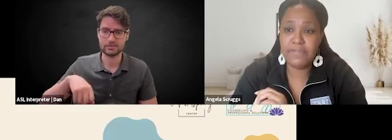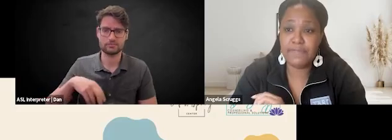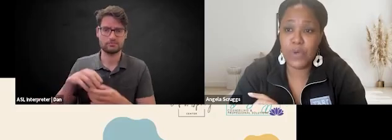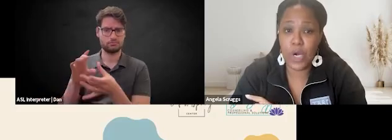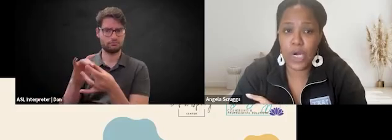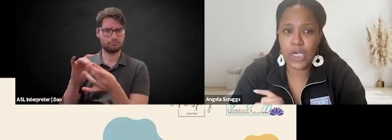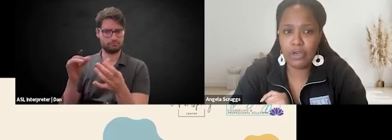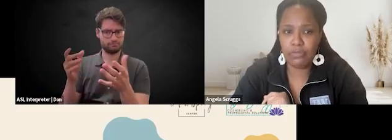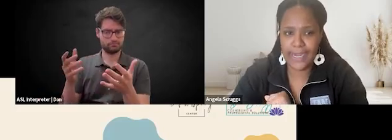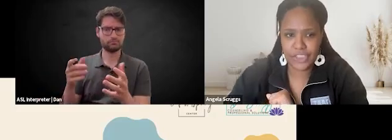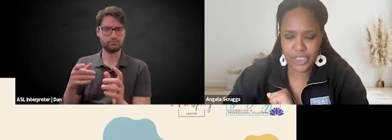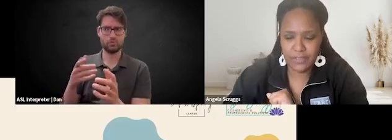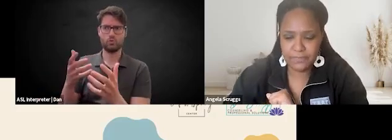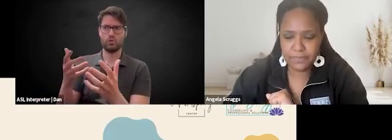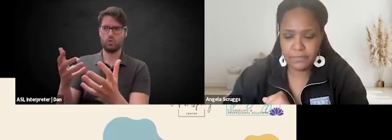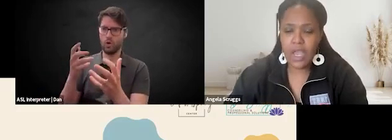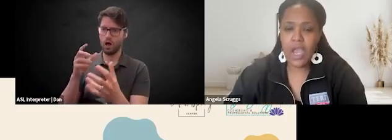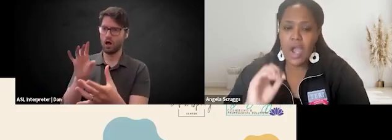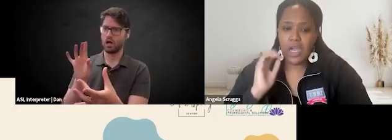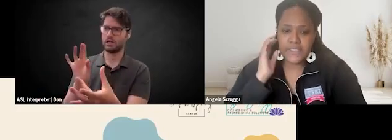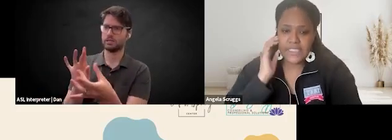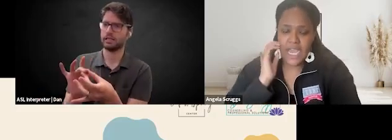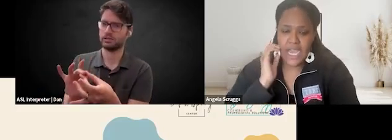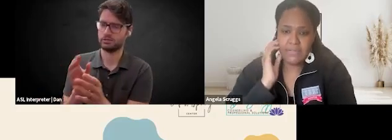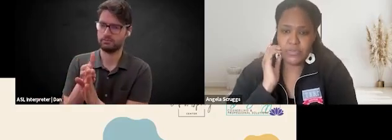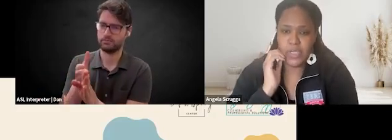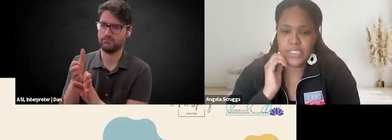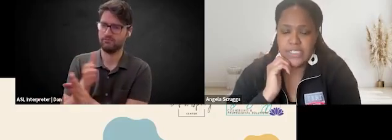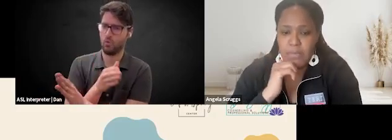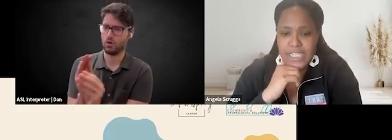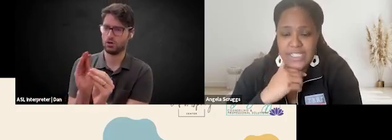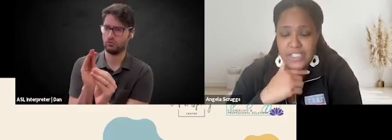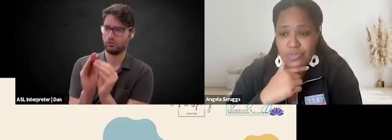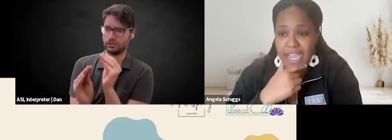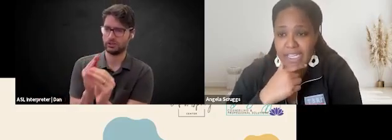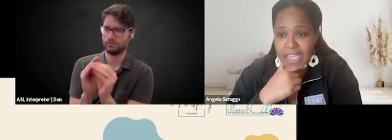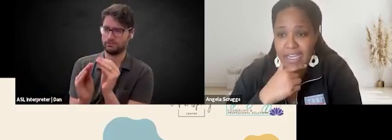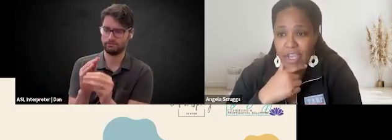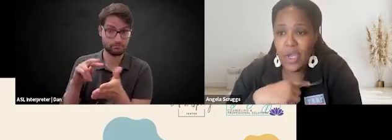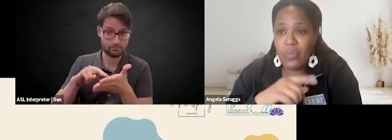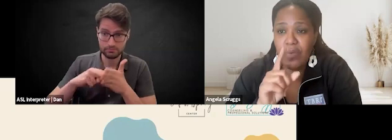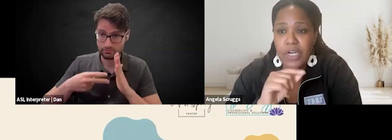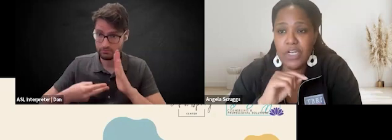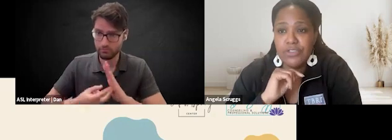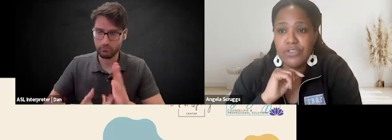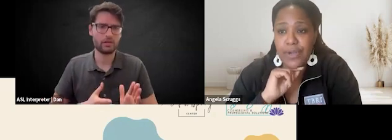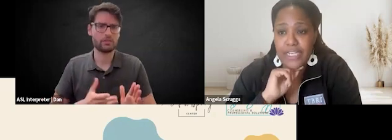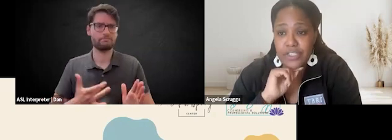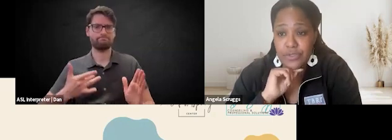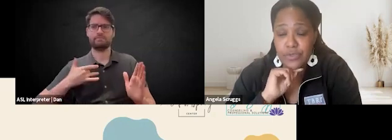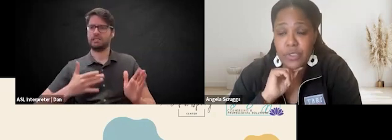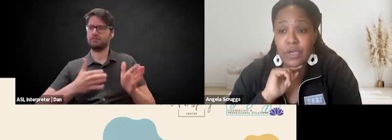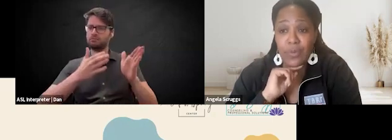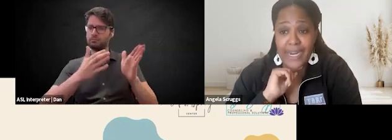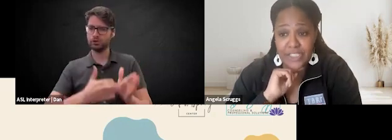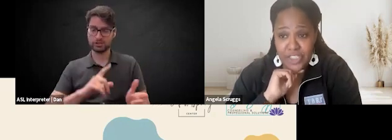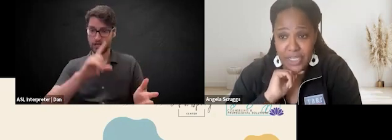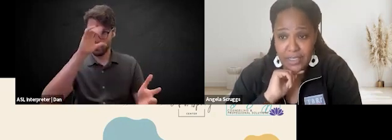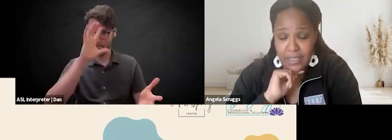before correction. Oftentimes when someone is dysregulated, we wanna go straight to correction.